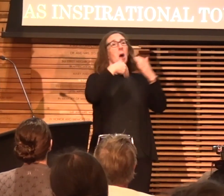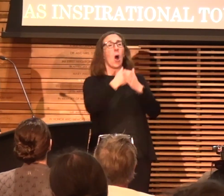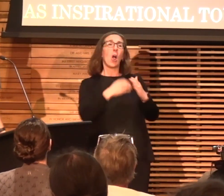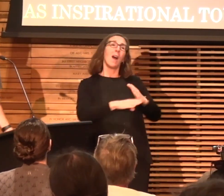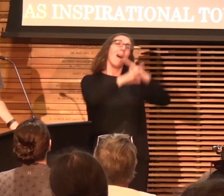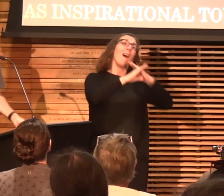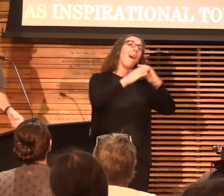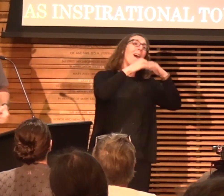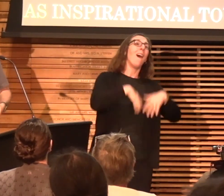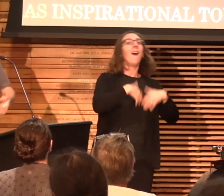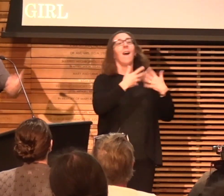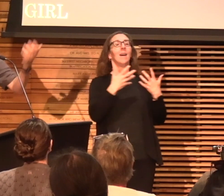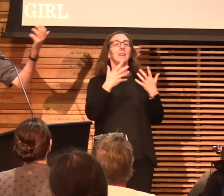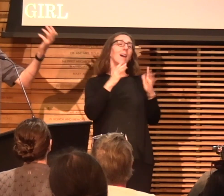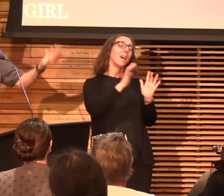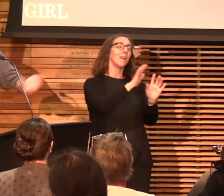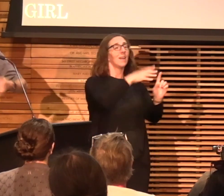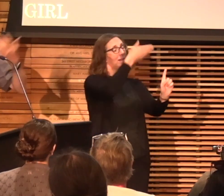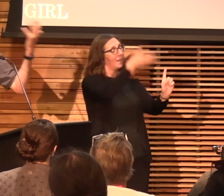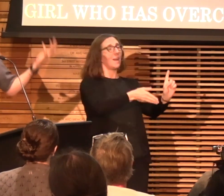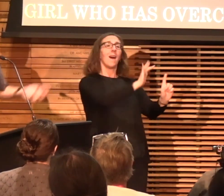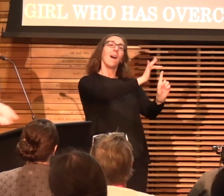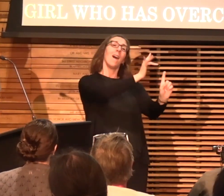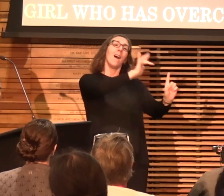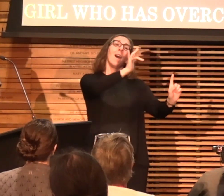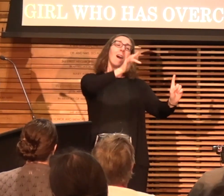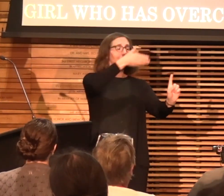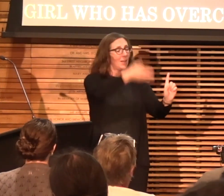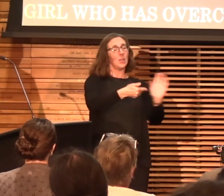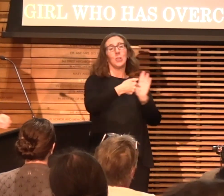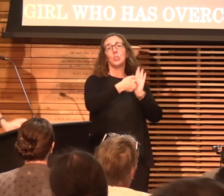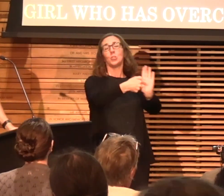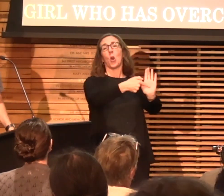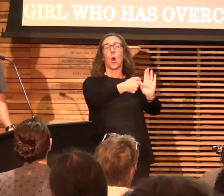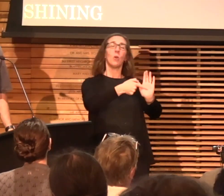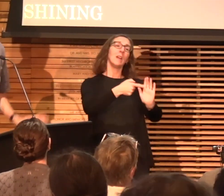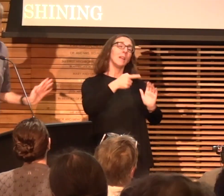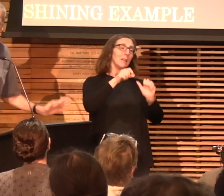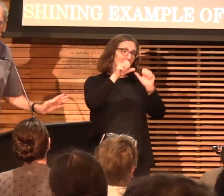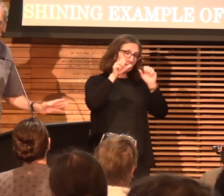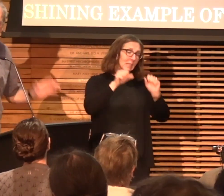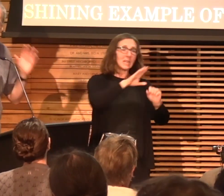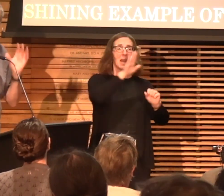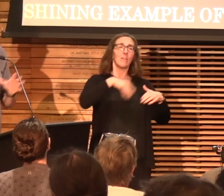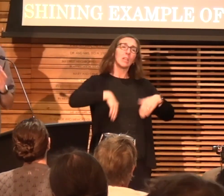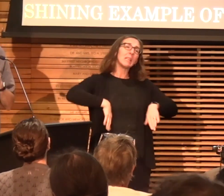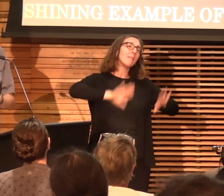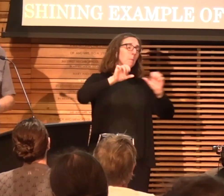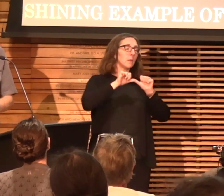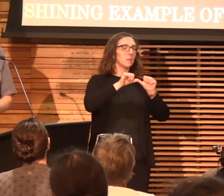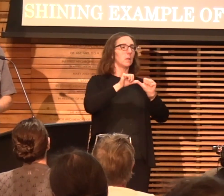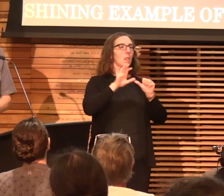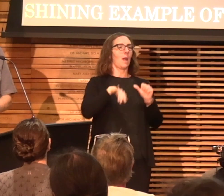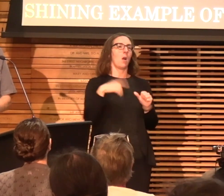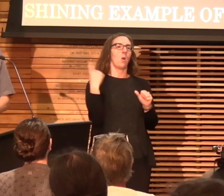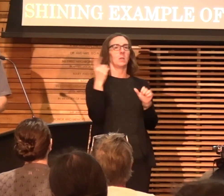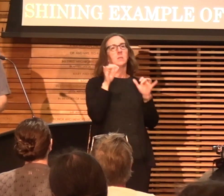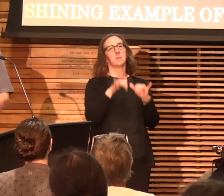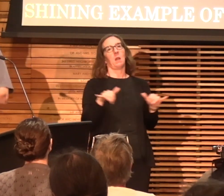and is this shining example of resilience. There never seemed to be any point beyond that, beyond that message that'd been largely unchanged